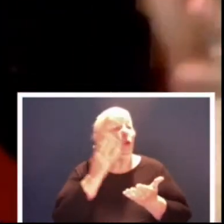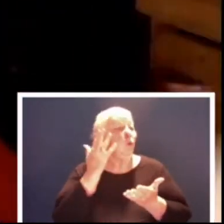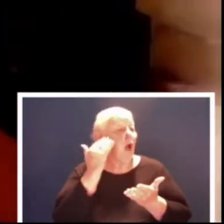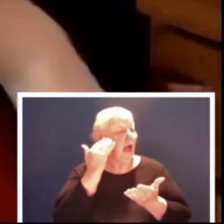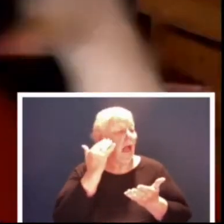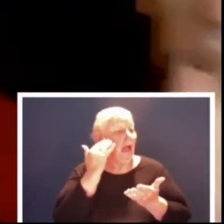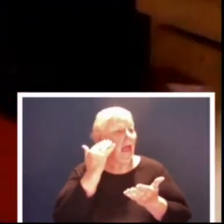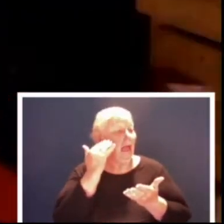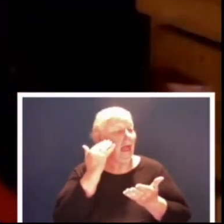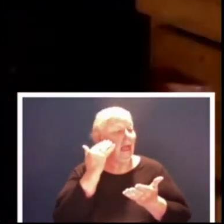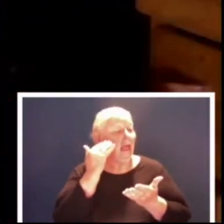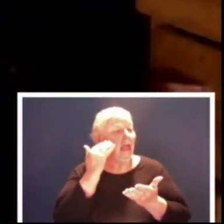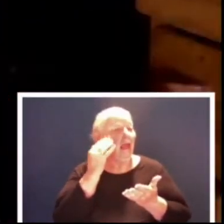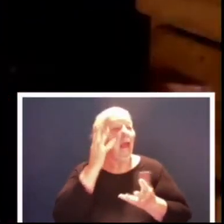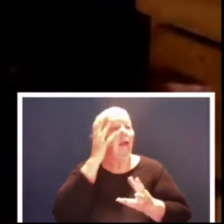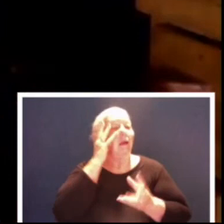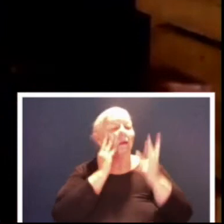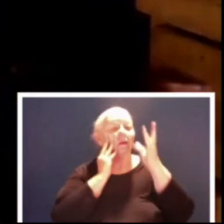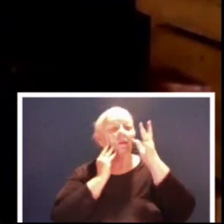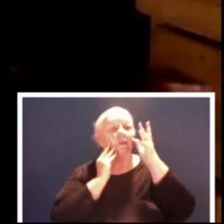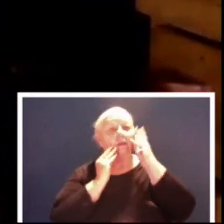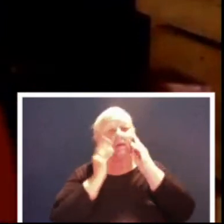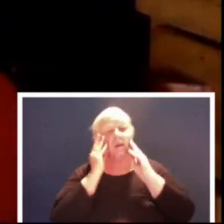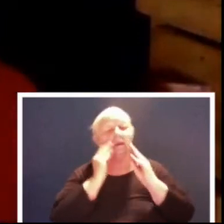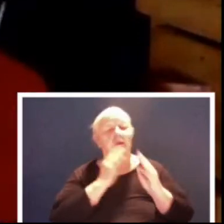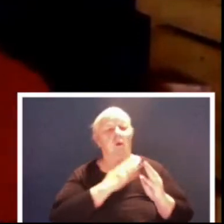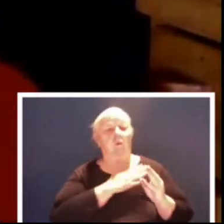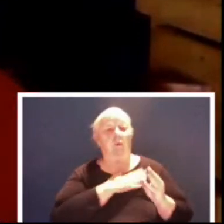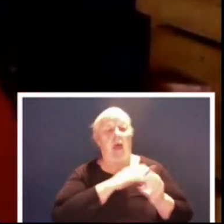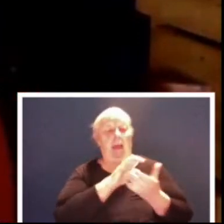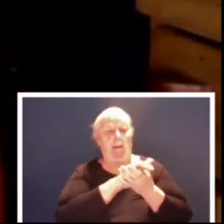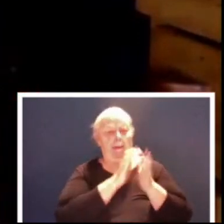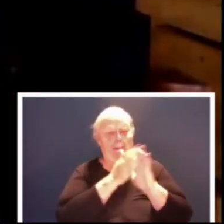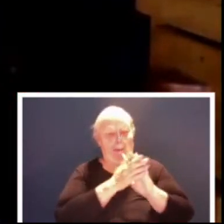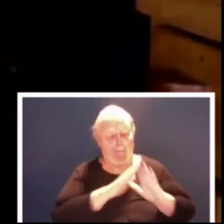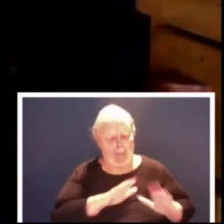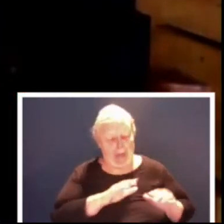longer points of peace, I guess. And I would say it turns into bliss at a certain point.